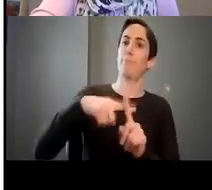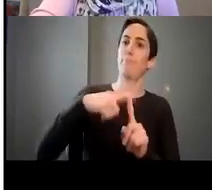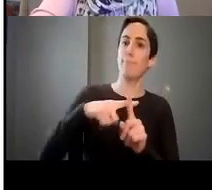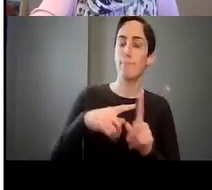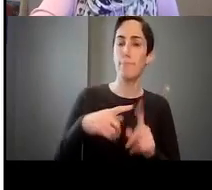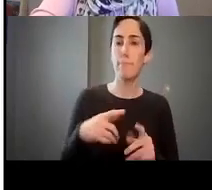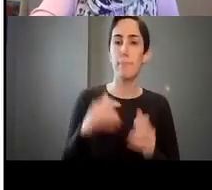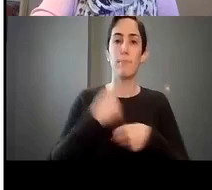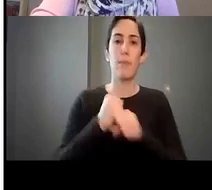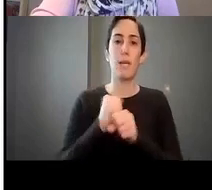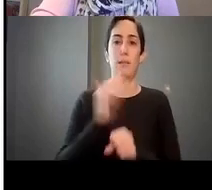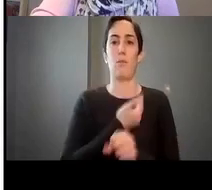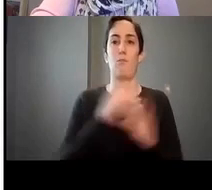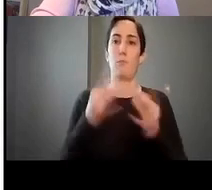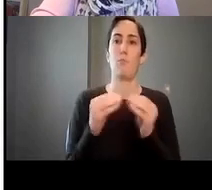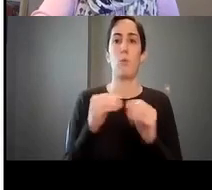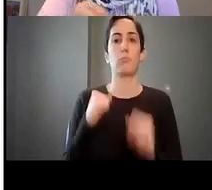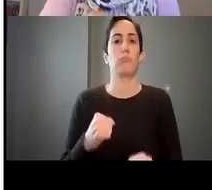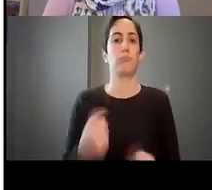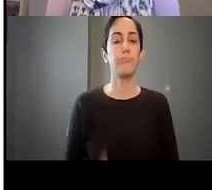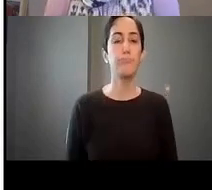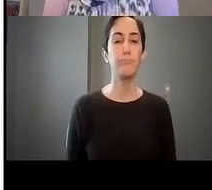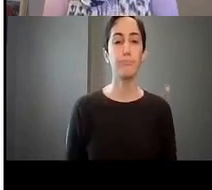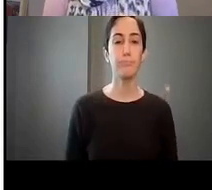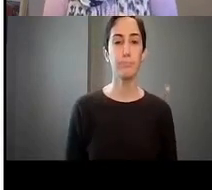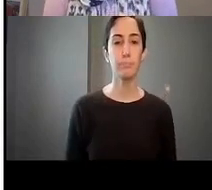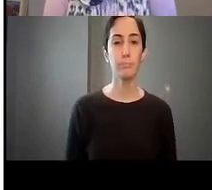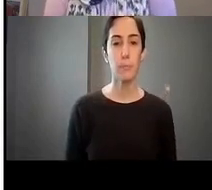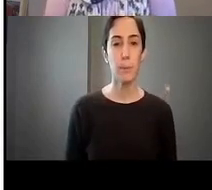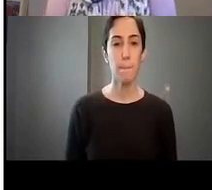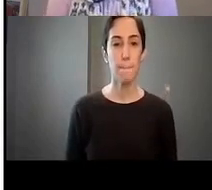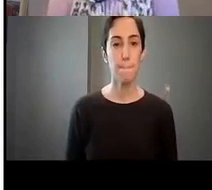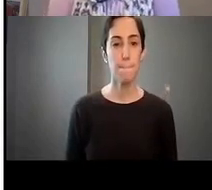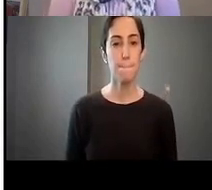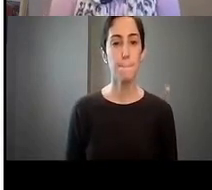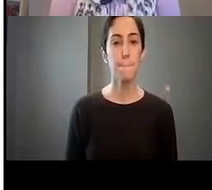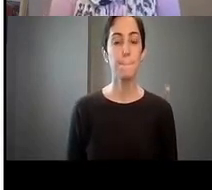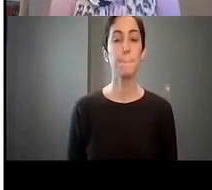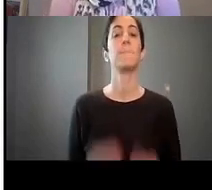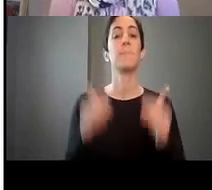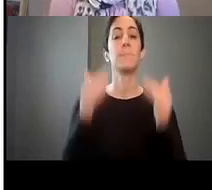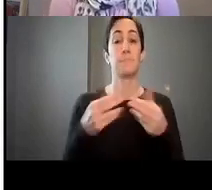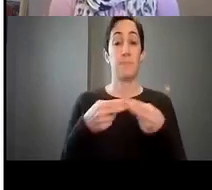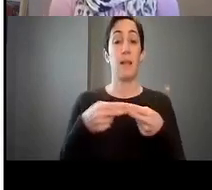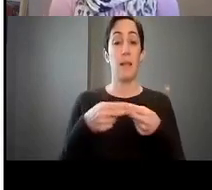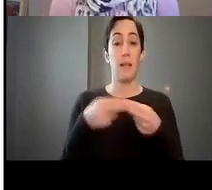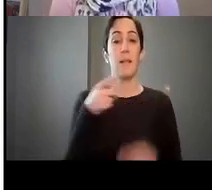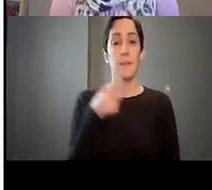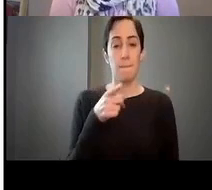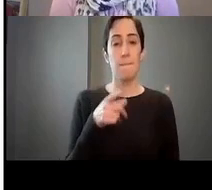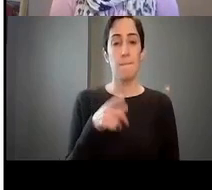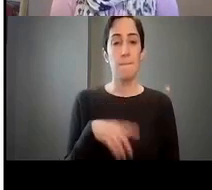are not the enemy. This next slide I have in their variety in the range of them in the course of my clinical work talked are not the enemy. This next slide I have